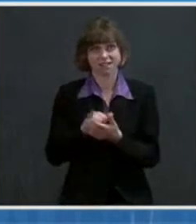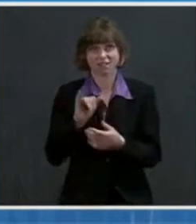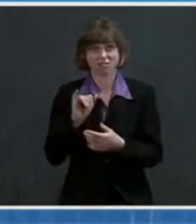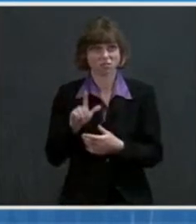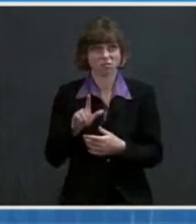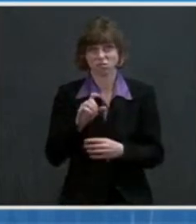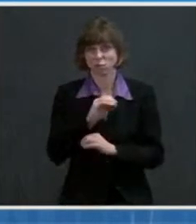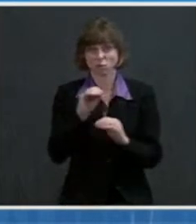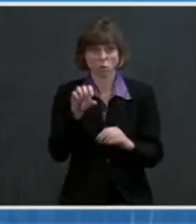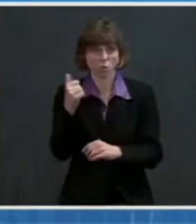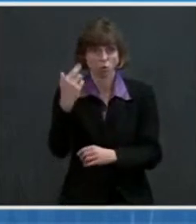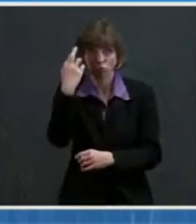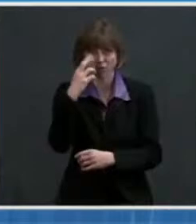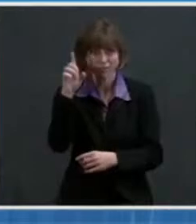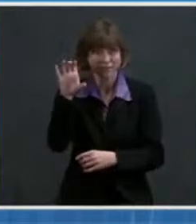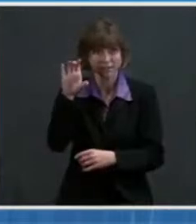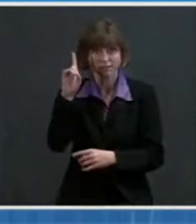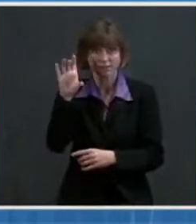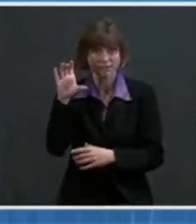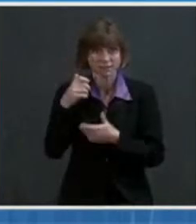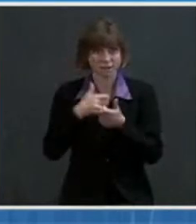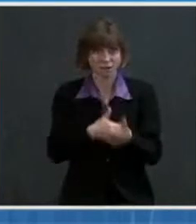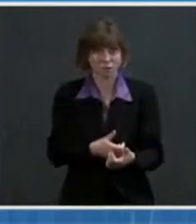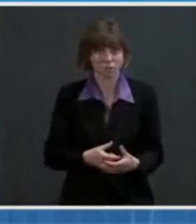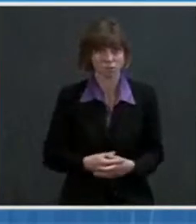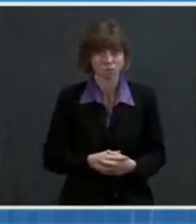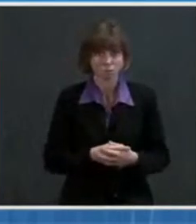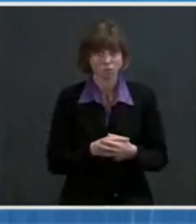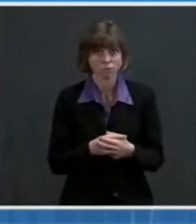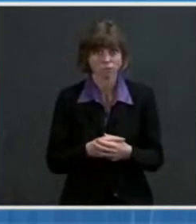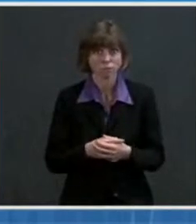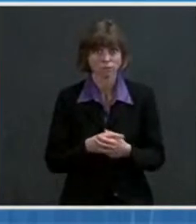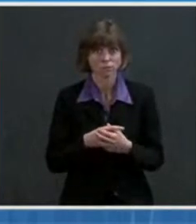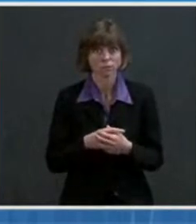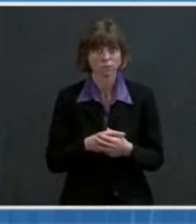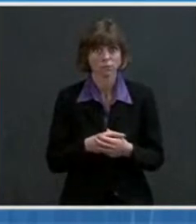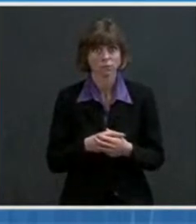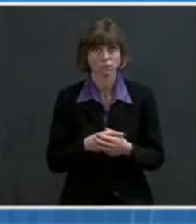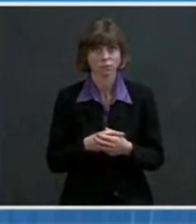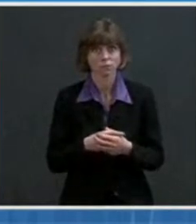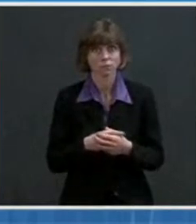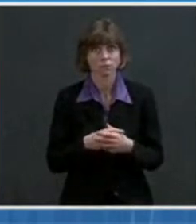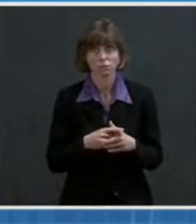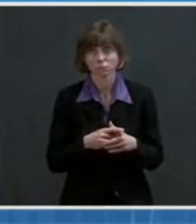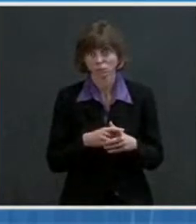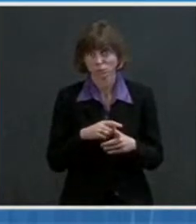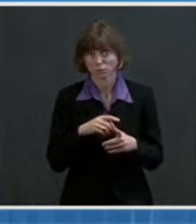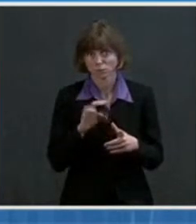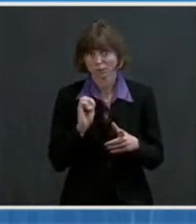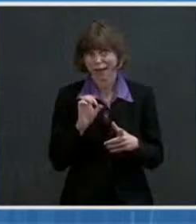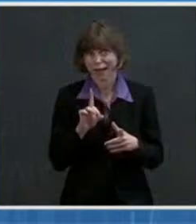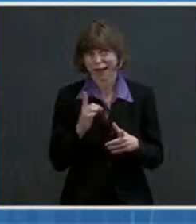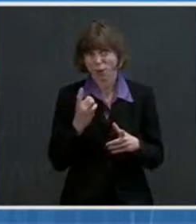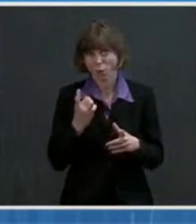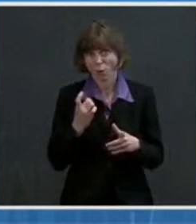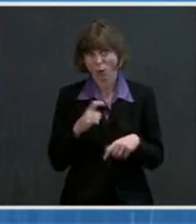TELLS THEM ARE THE RIGHT DECISIONS, NOT FOR ANY OTHER REASONS.